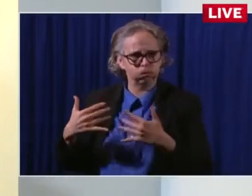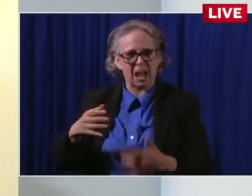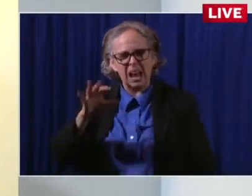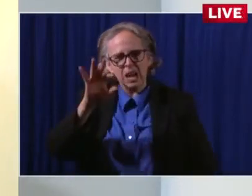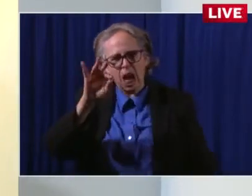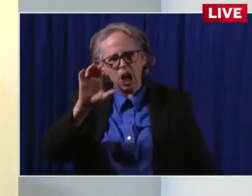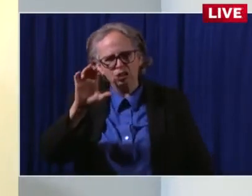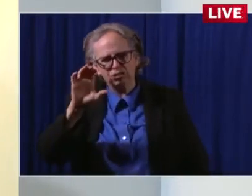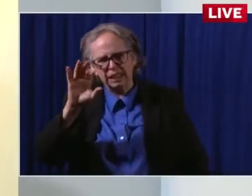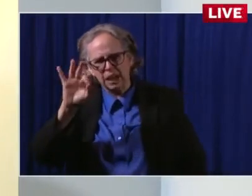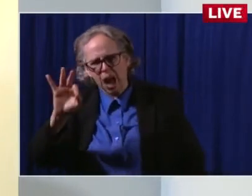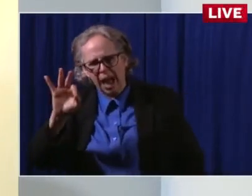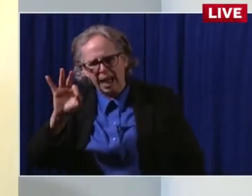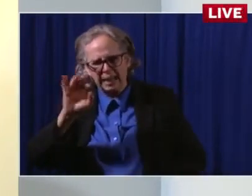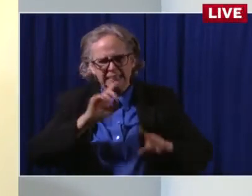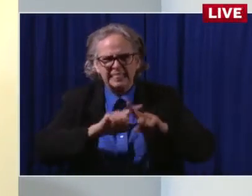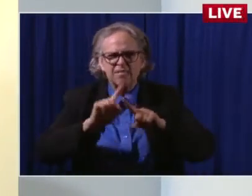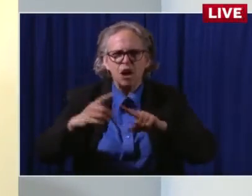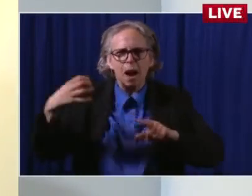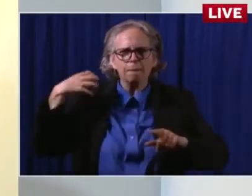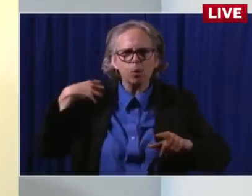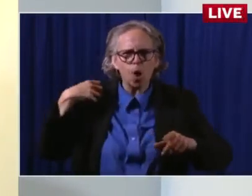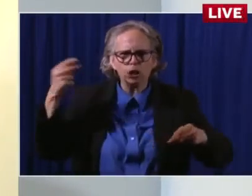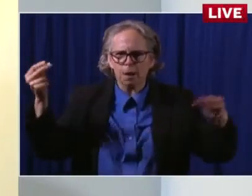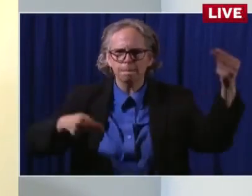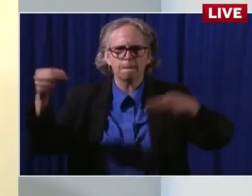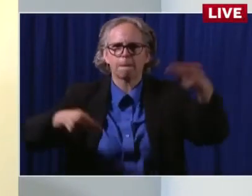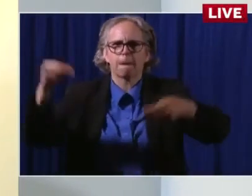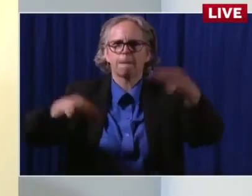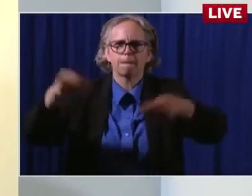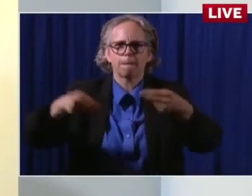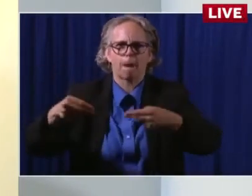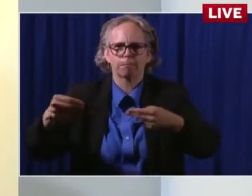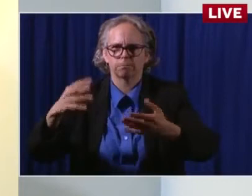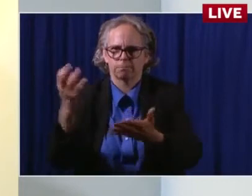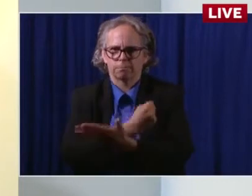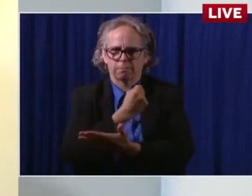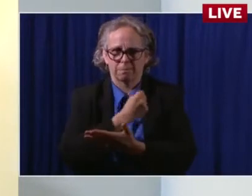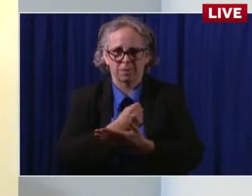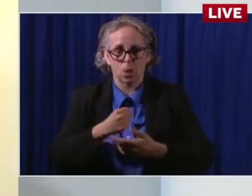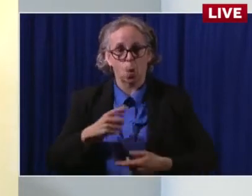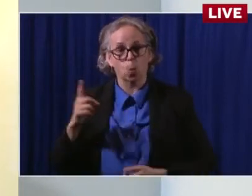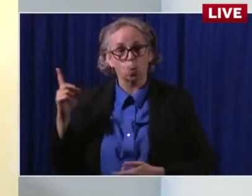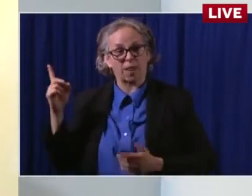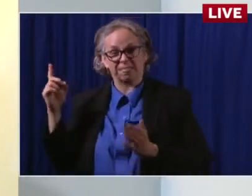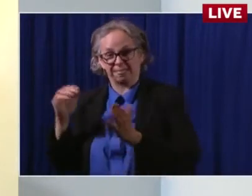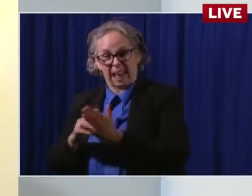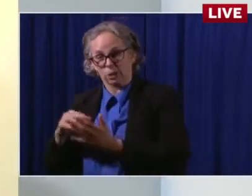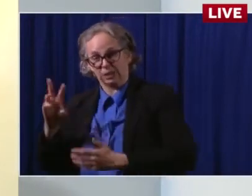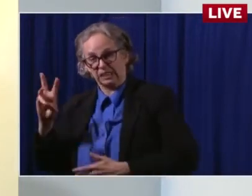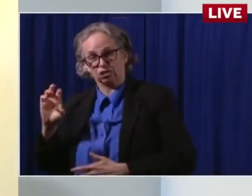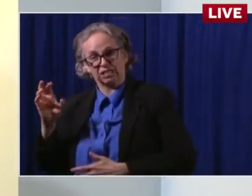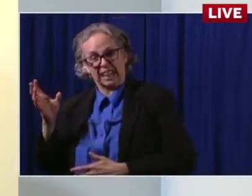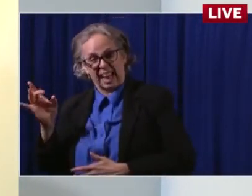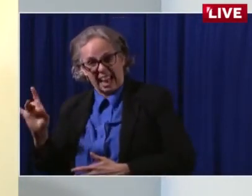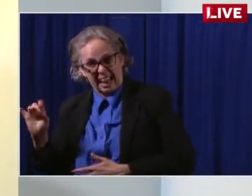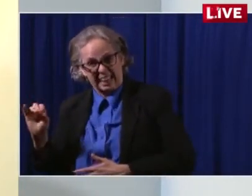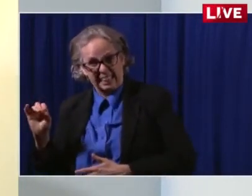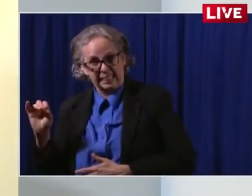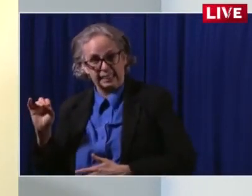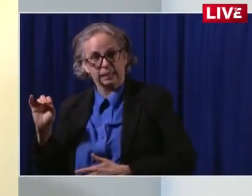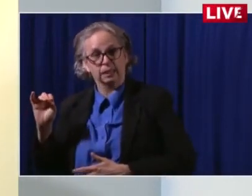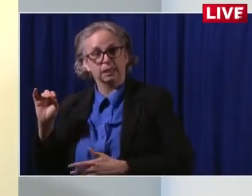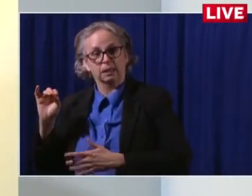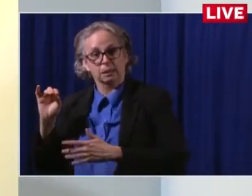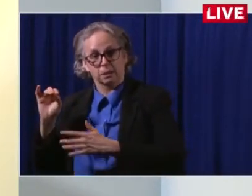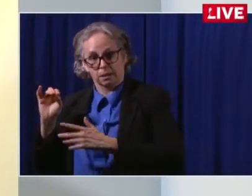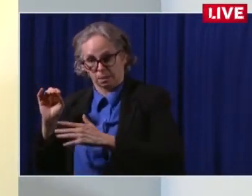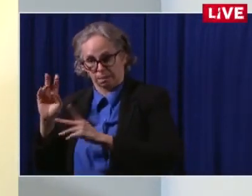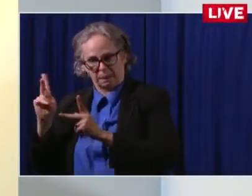JUST SO YOU KNOW, SINCE MARCH 15 WHEN WE STARTED TO PUSH THIS, 909 EMPLOYERS HAVE USED IT.